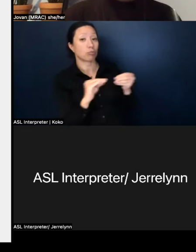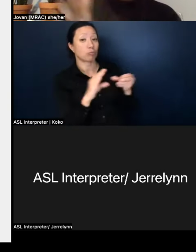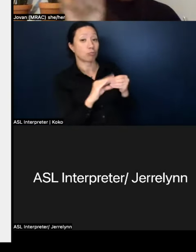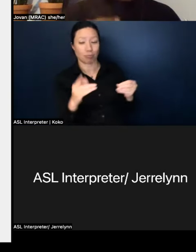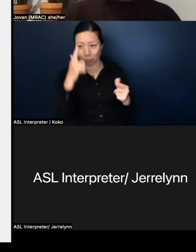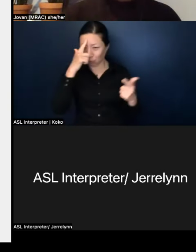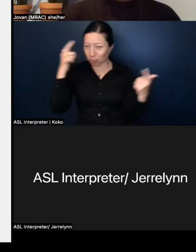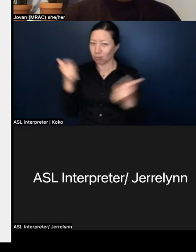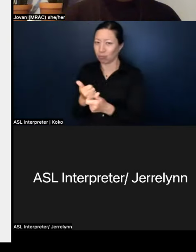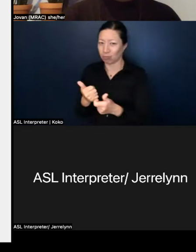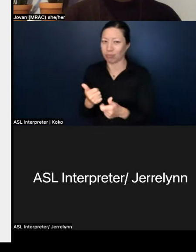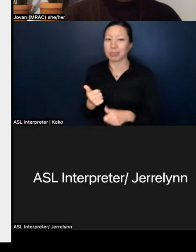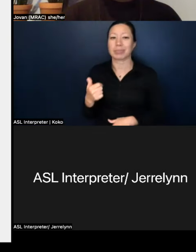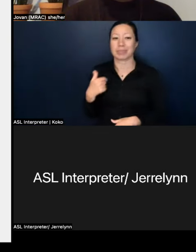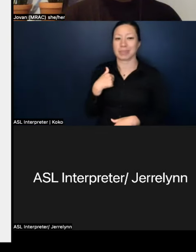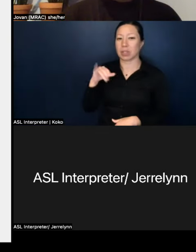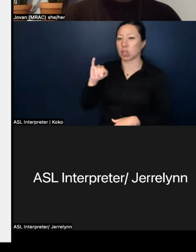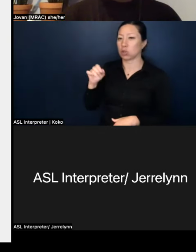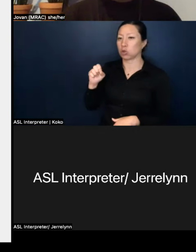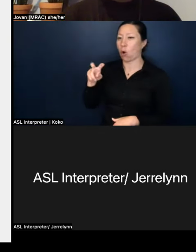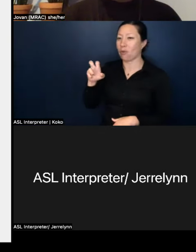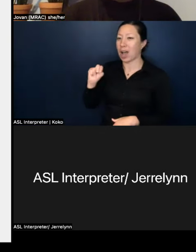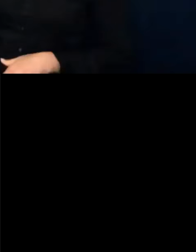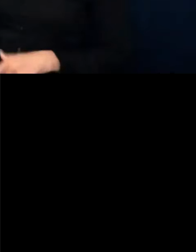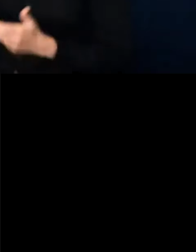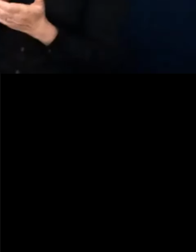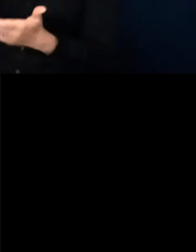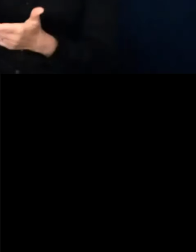I'm going to stop sharing so I can see folks, if you have questions.